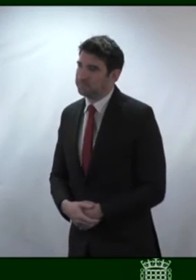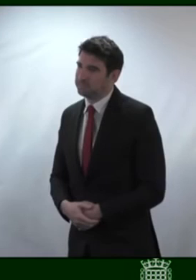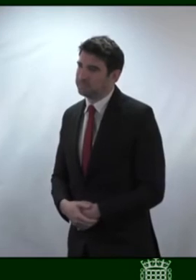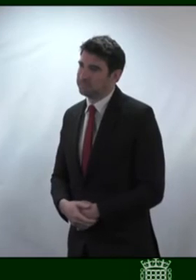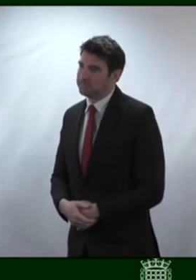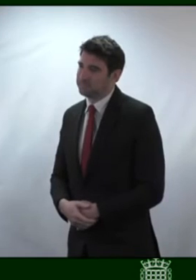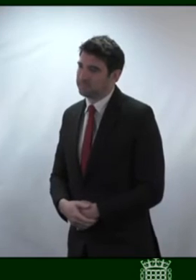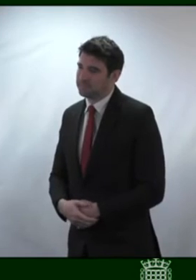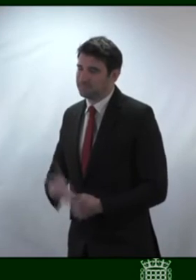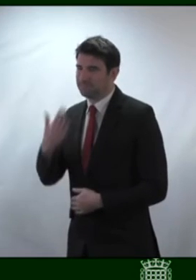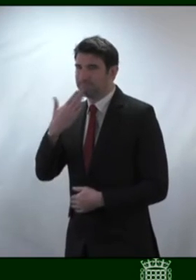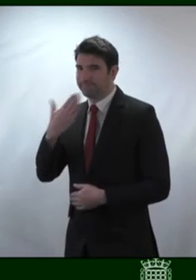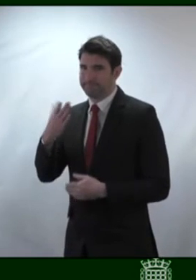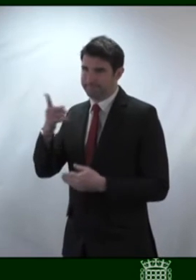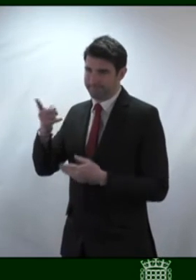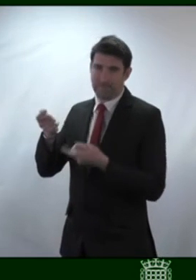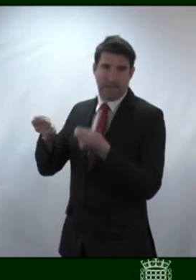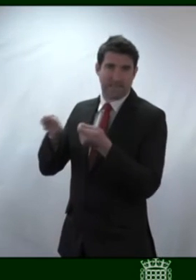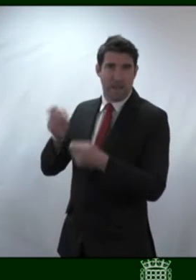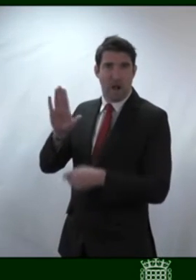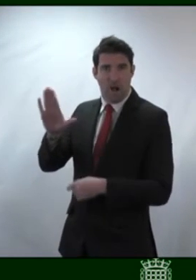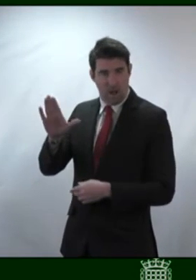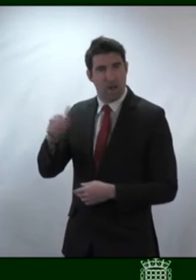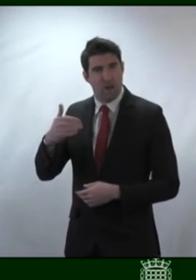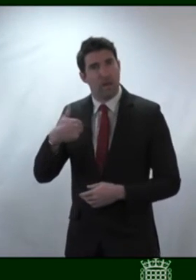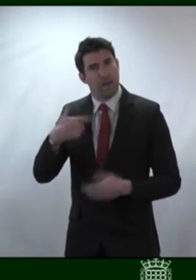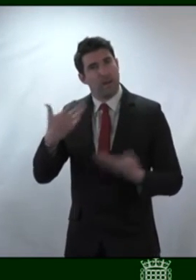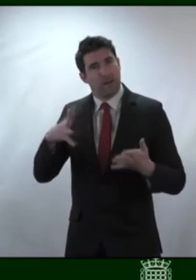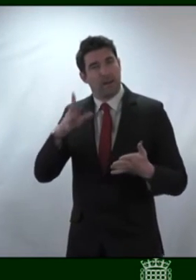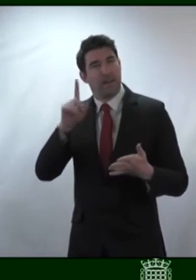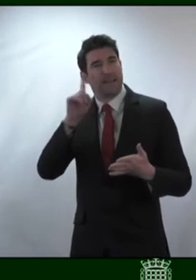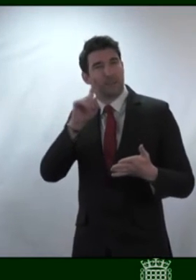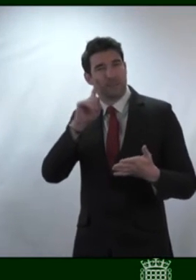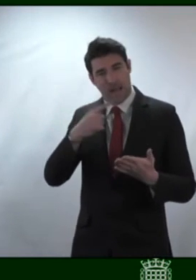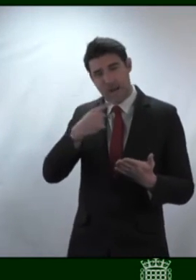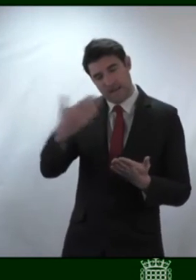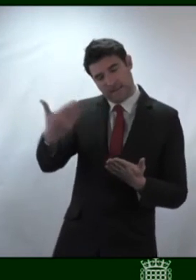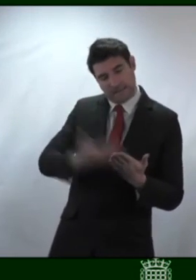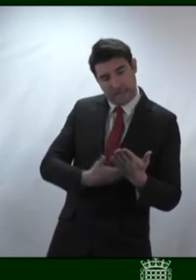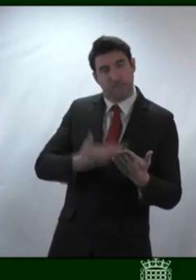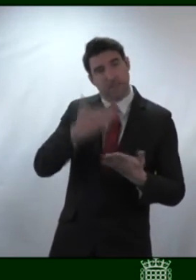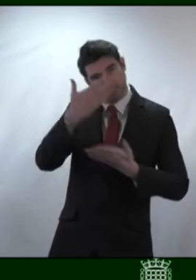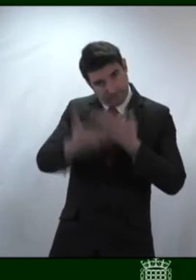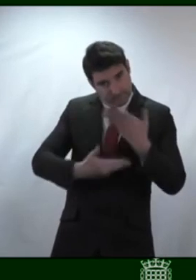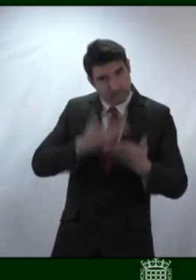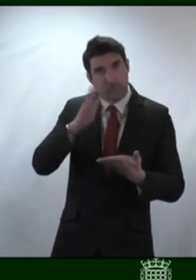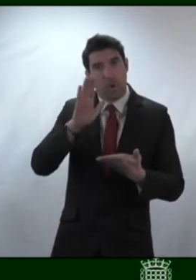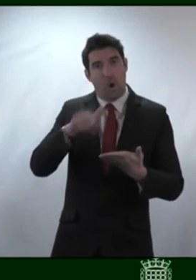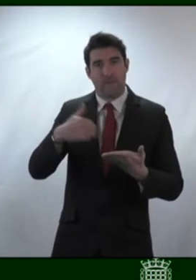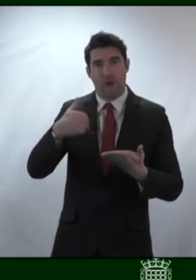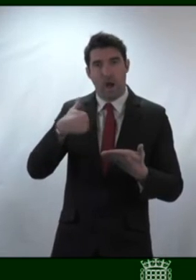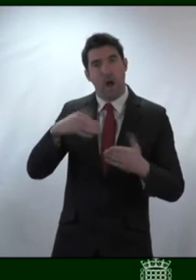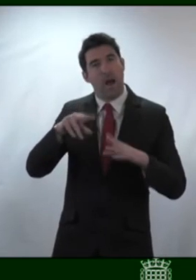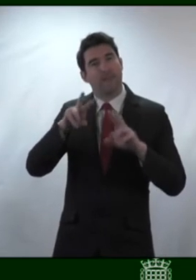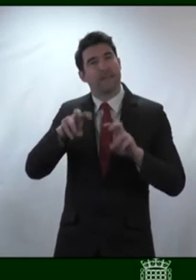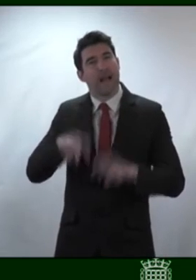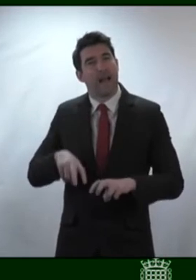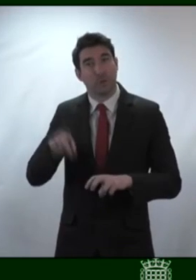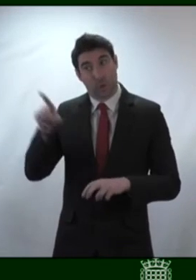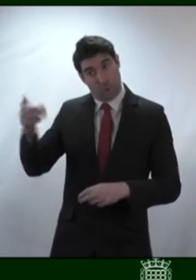made a written ministerial statement updating the House on the latest position on the leak investigation, as you requested, Mr Speaker.